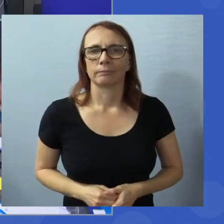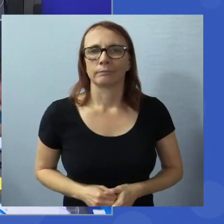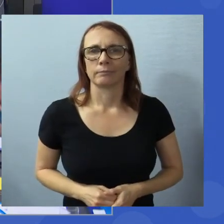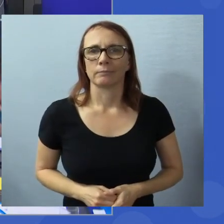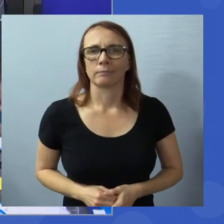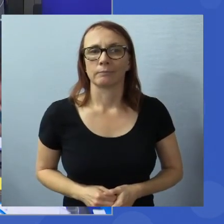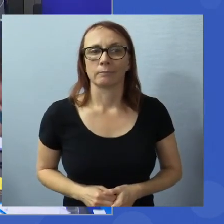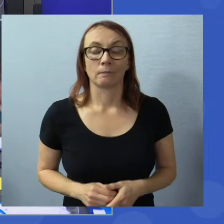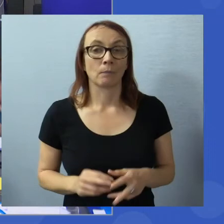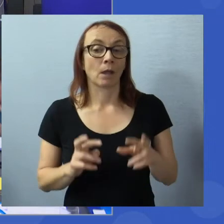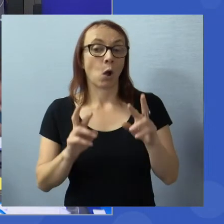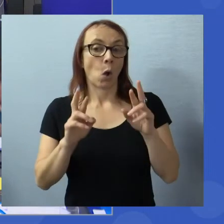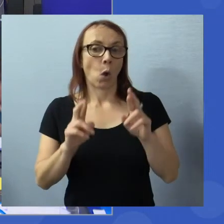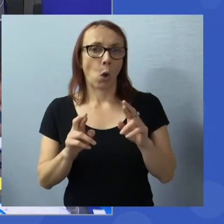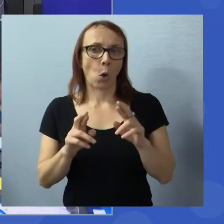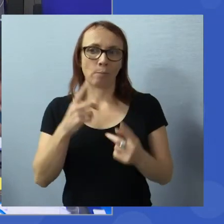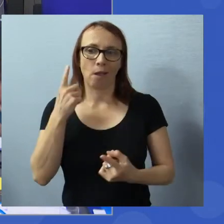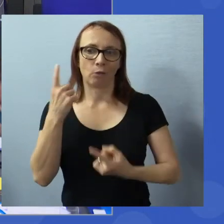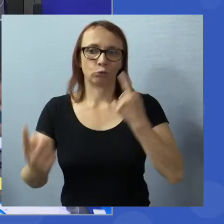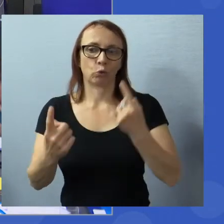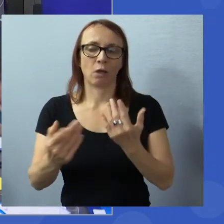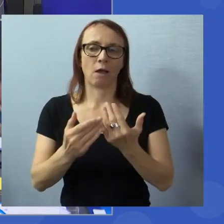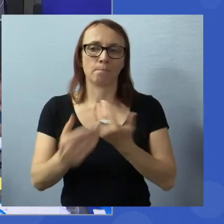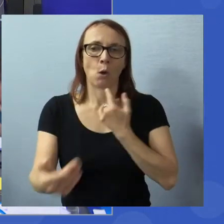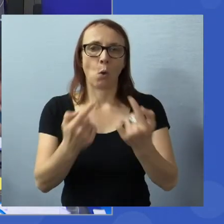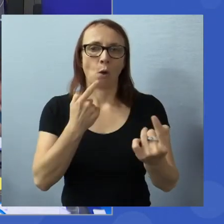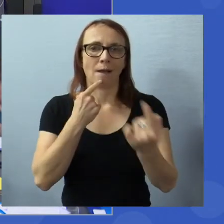that will give you more information further evidence and to allow you to